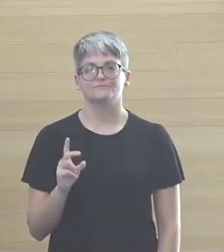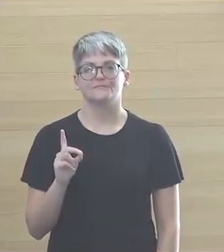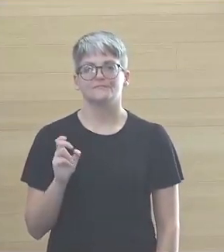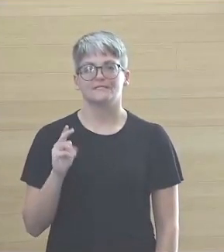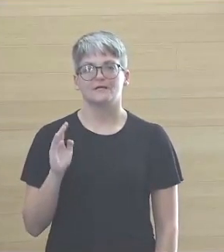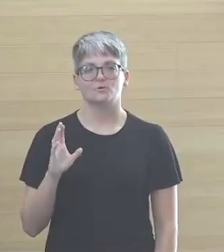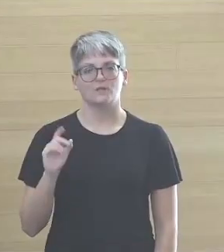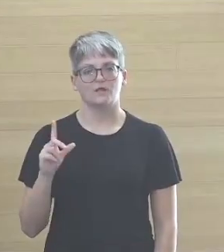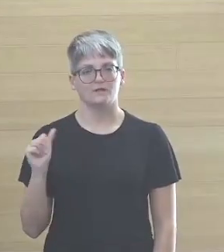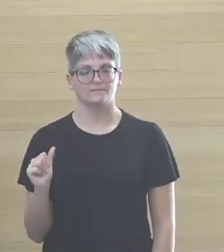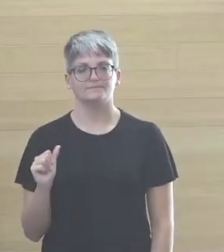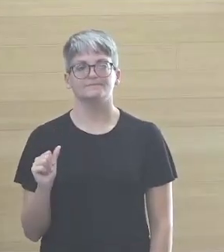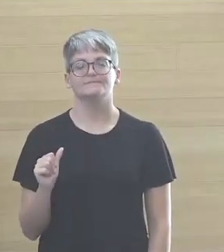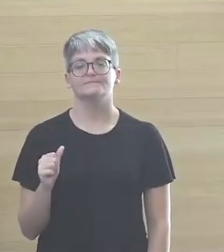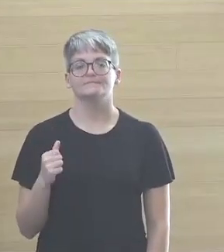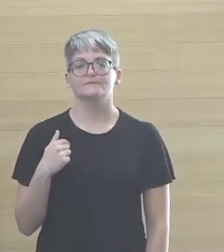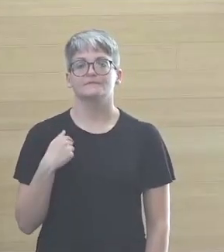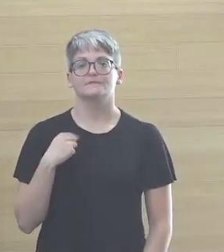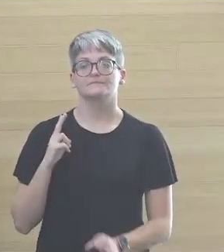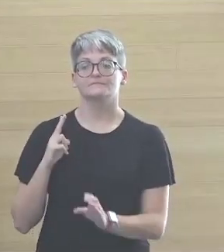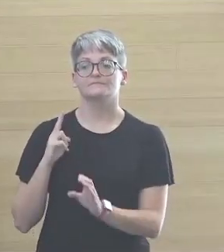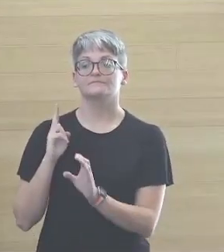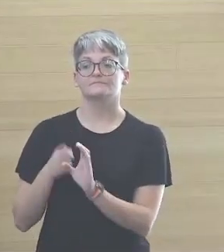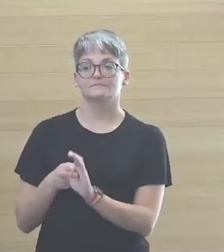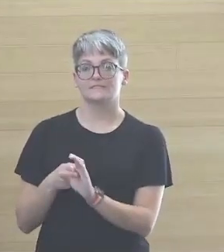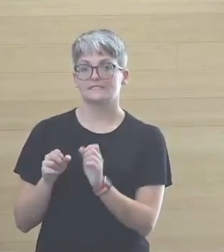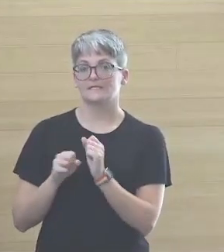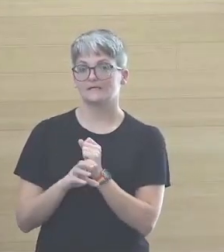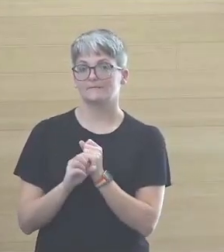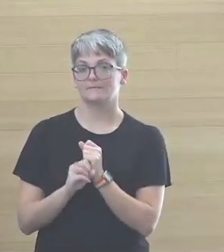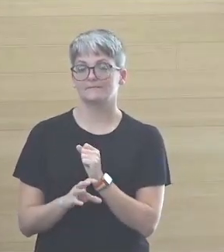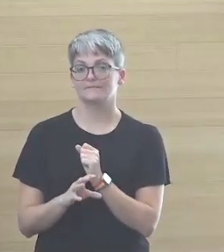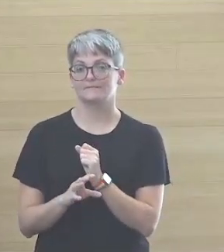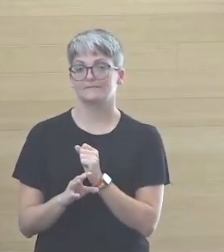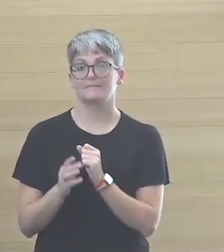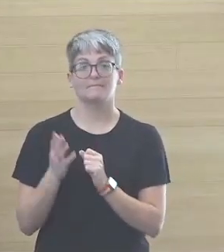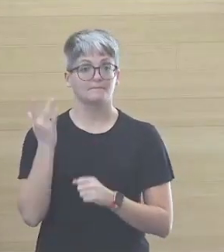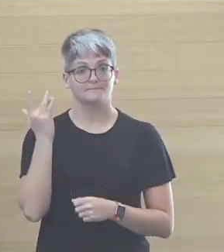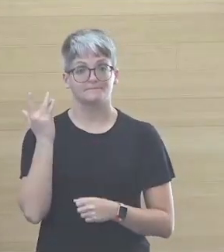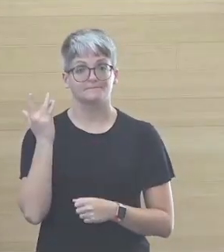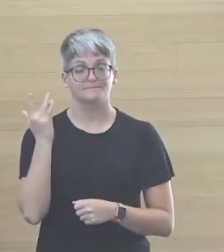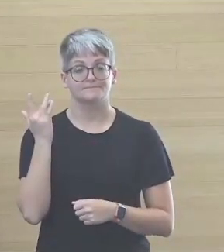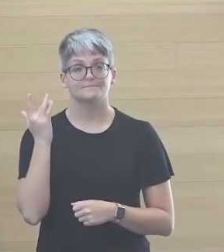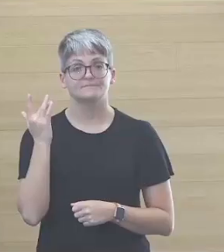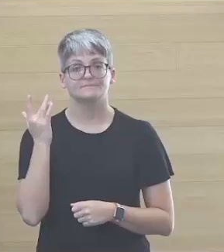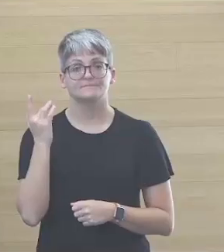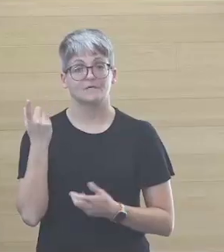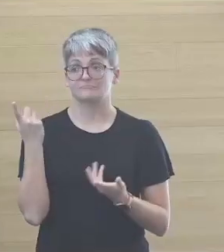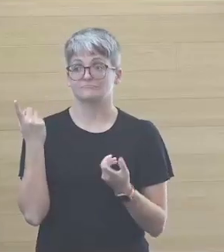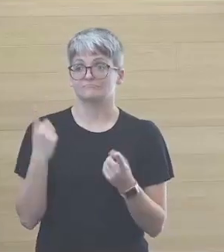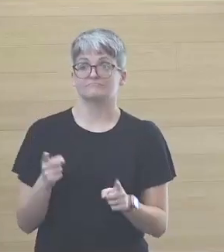I'm part of this campaign because I heard about it from